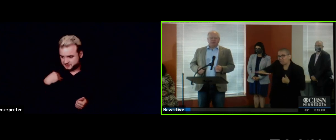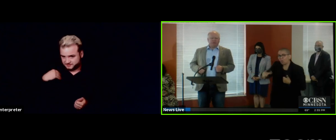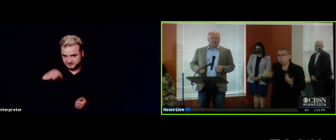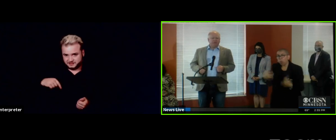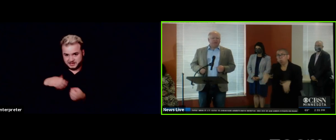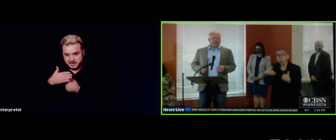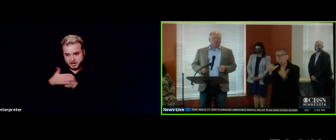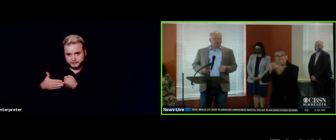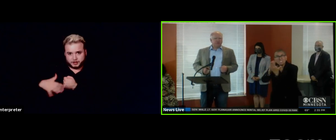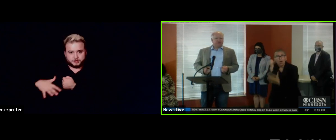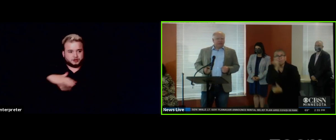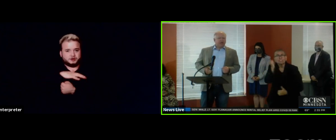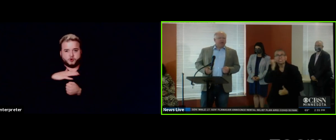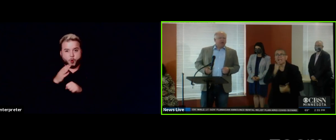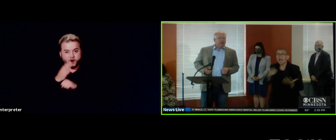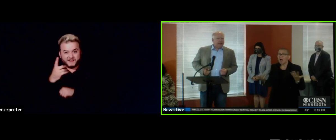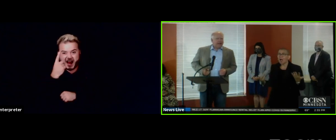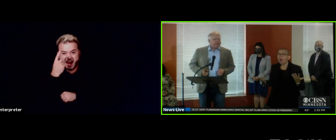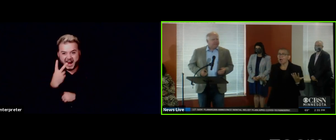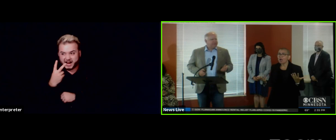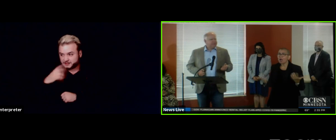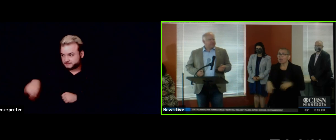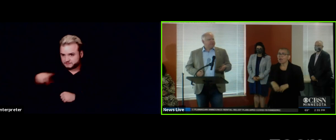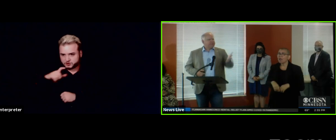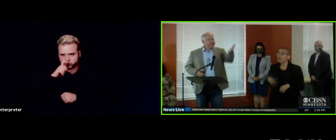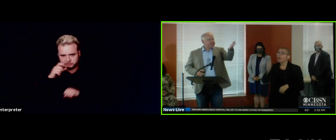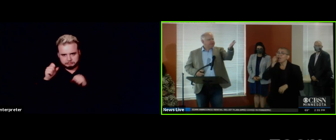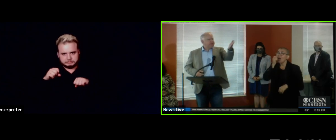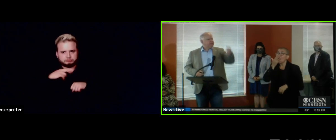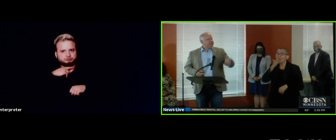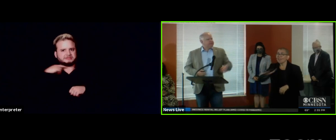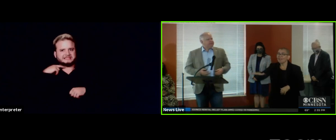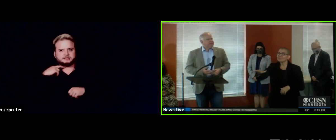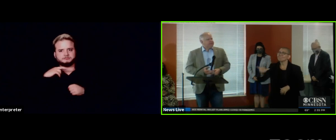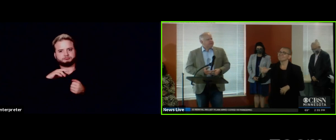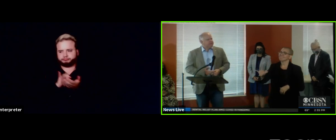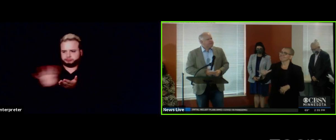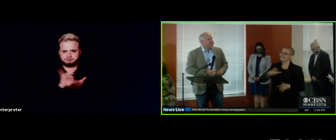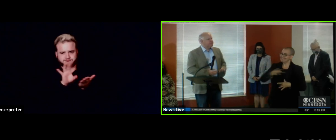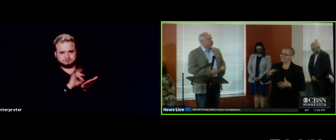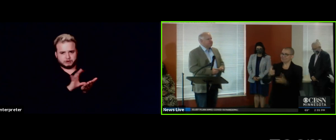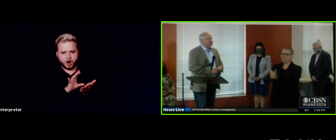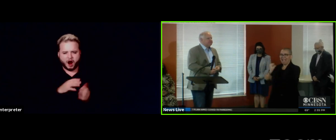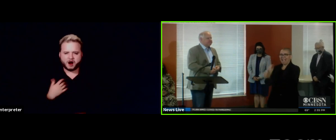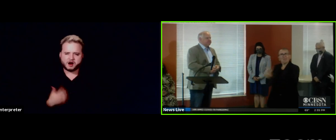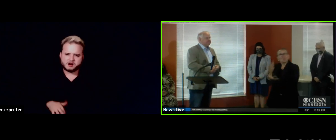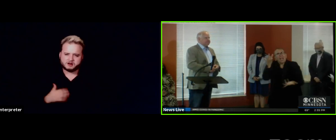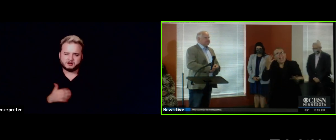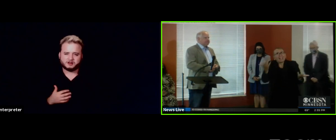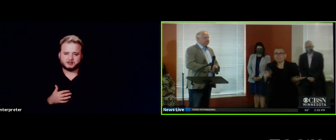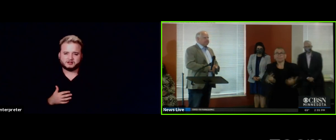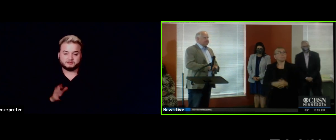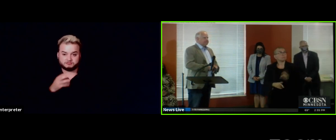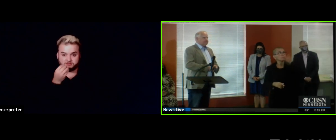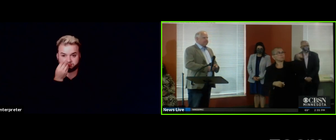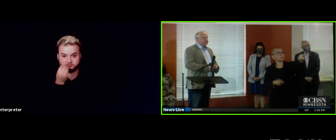with those evictions to skin color and math words and dogs and cats all agree.